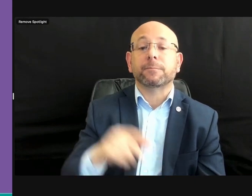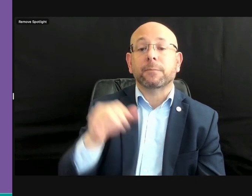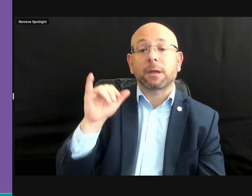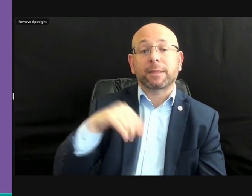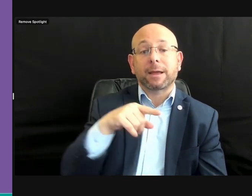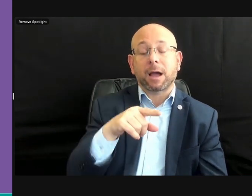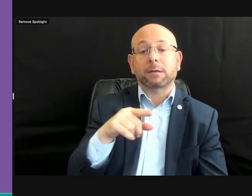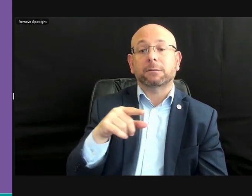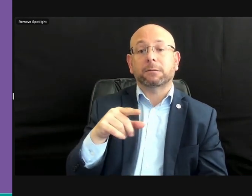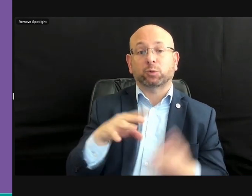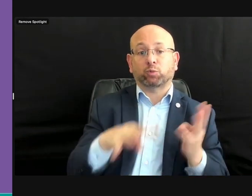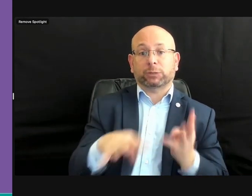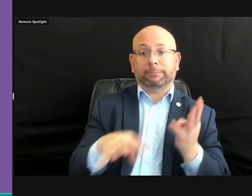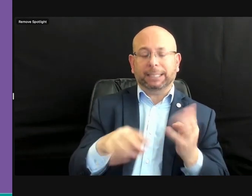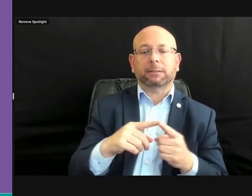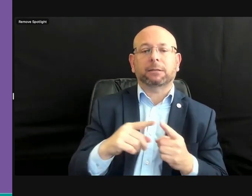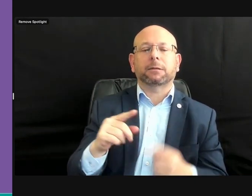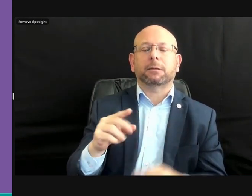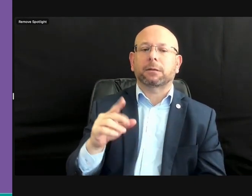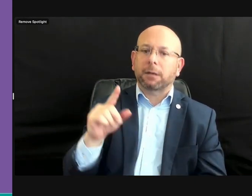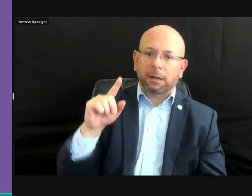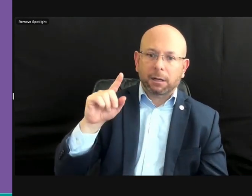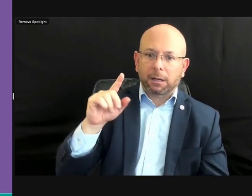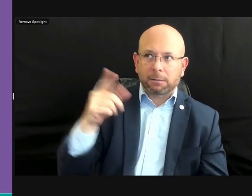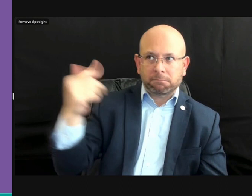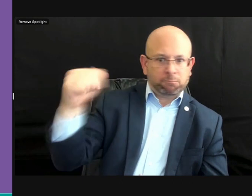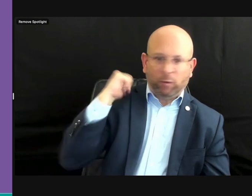Netflix then refused to provide captions via the streaming service.